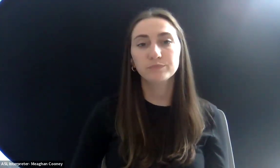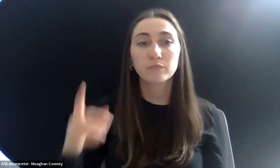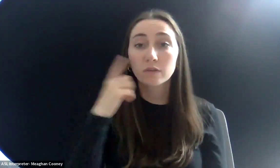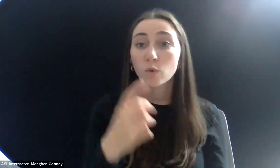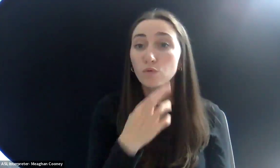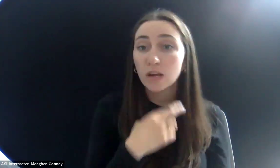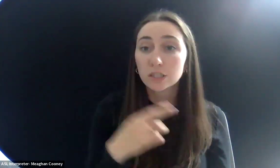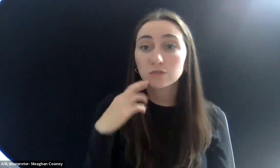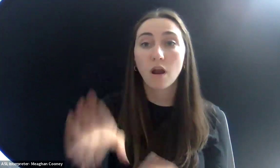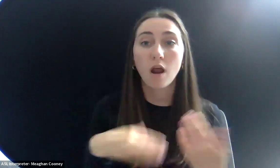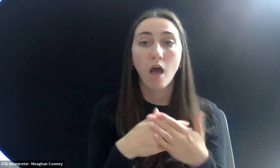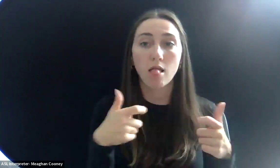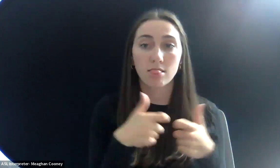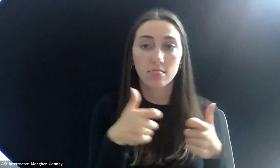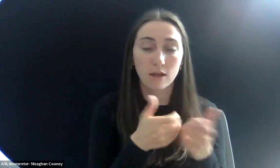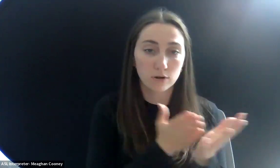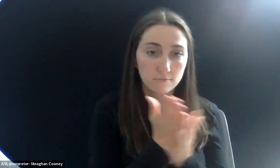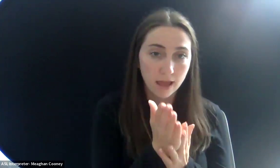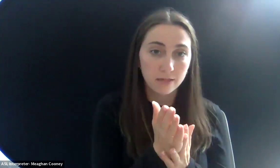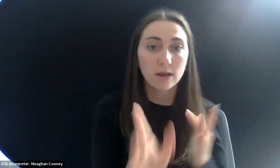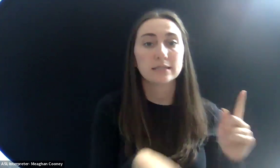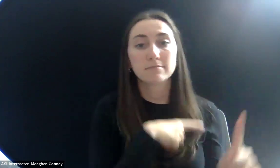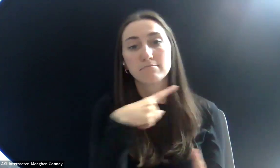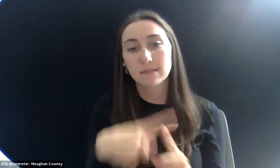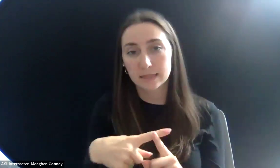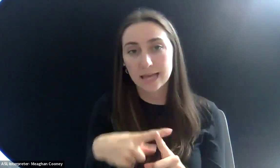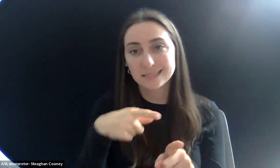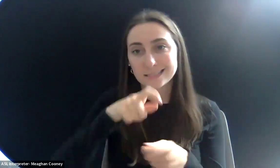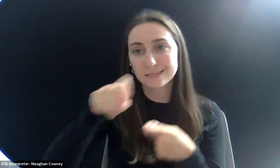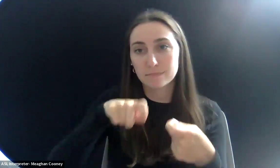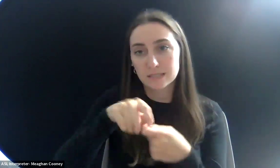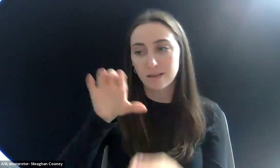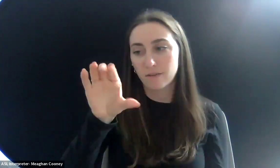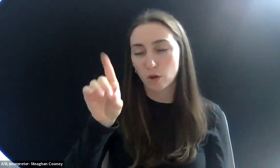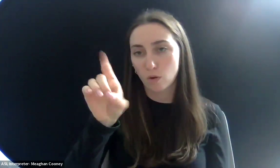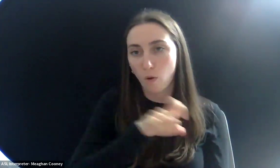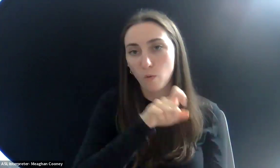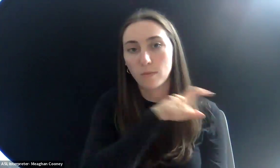specialized code plus the low air infiltration and the similar type water heating. Next slide.